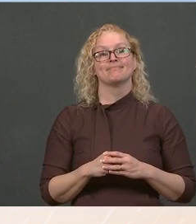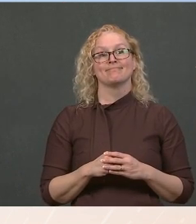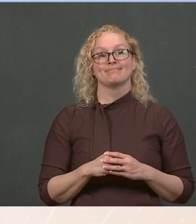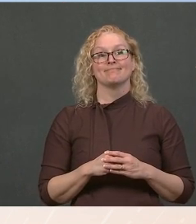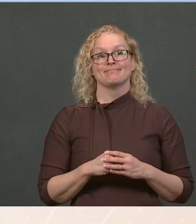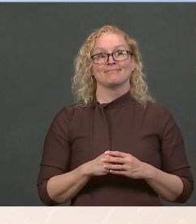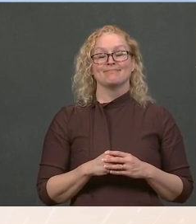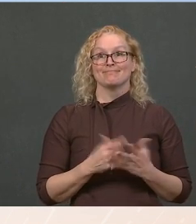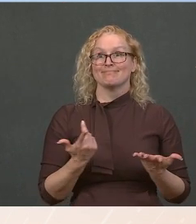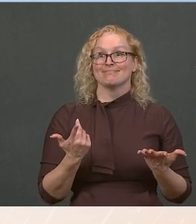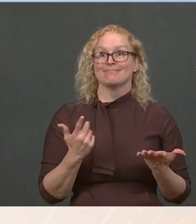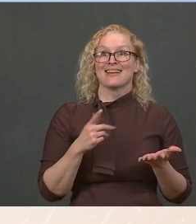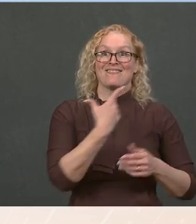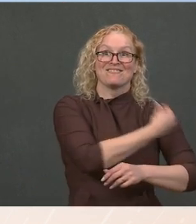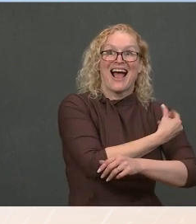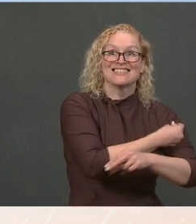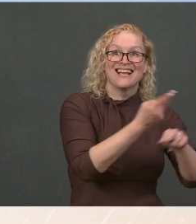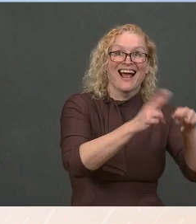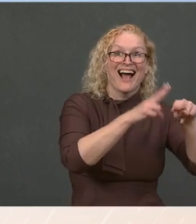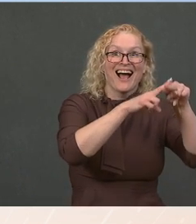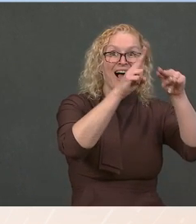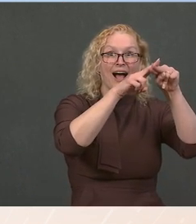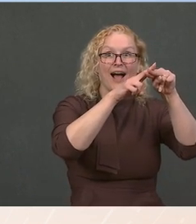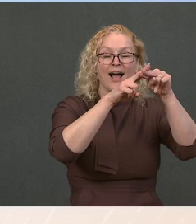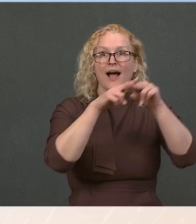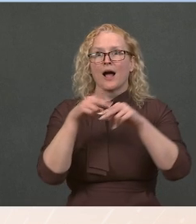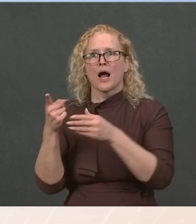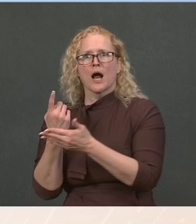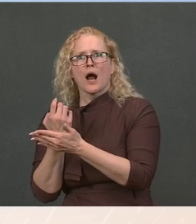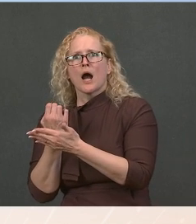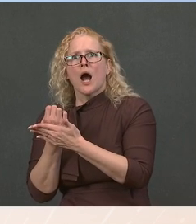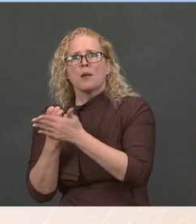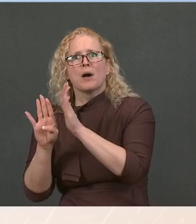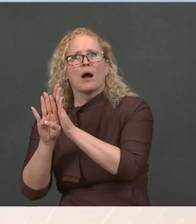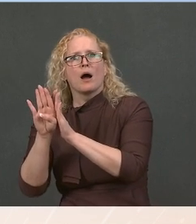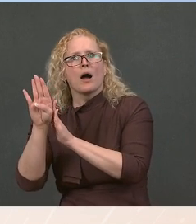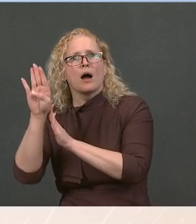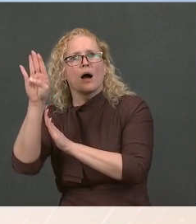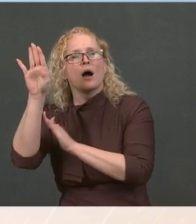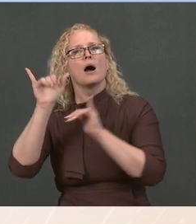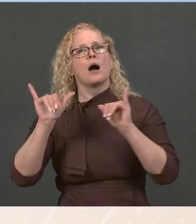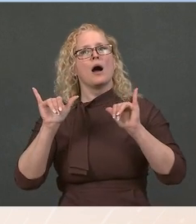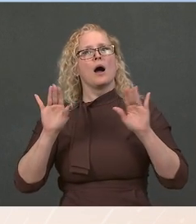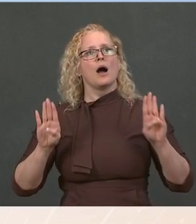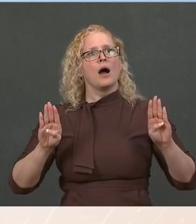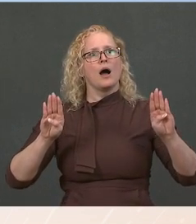is, one, because people are getting vaccinated. So that is so clearly important. And also the American Rescue Plan